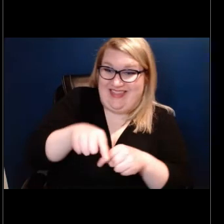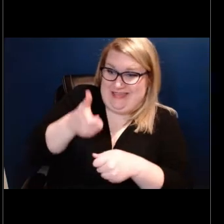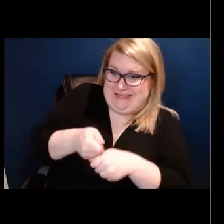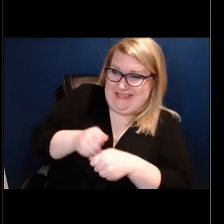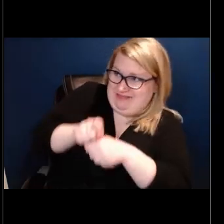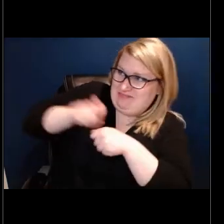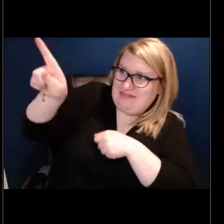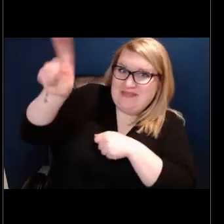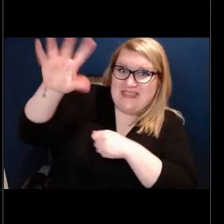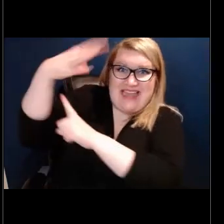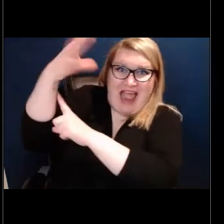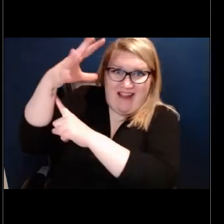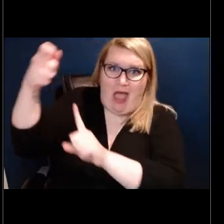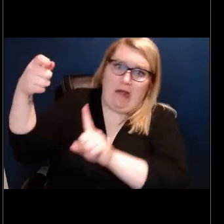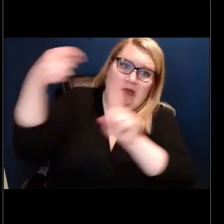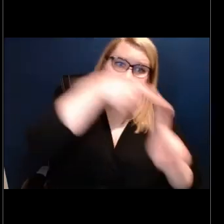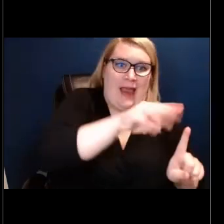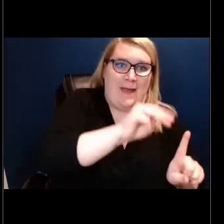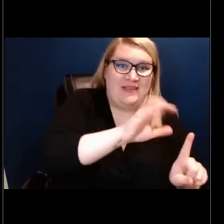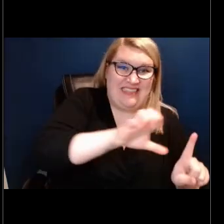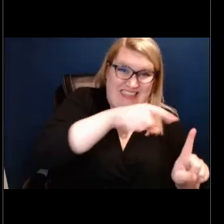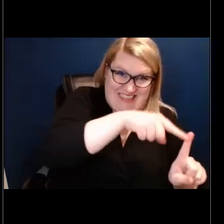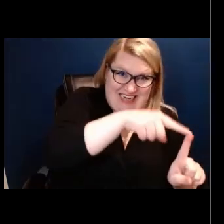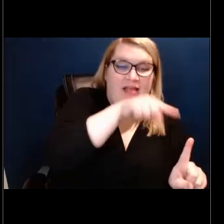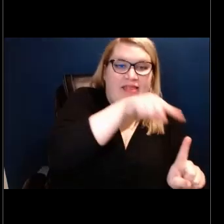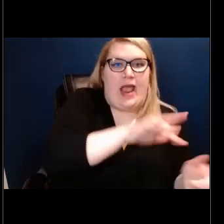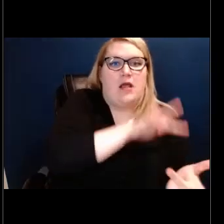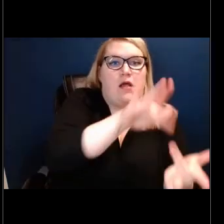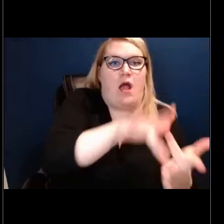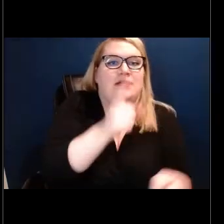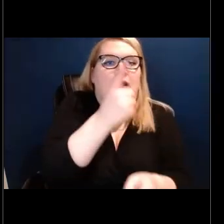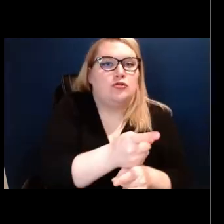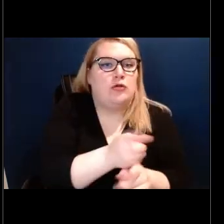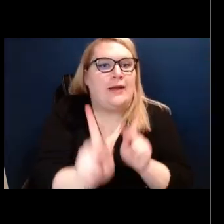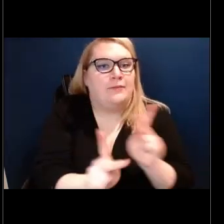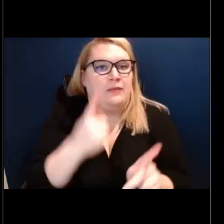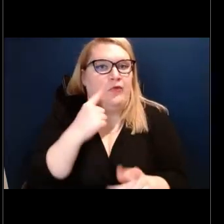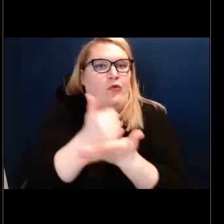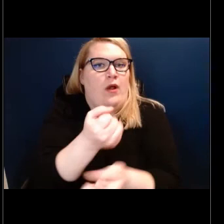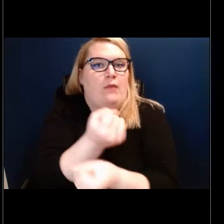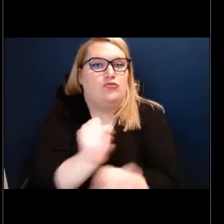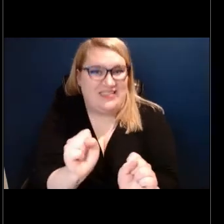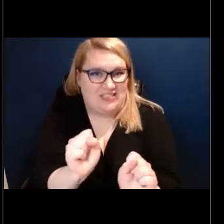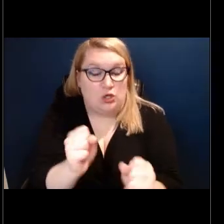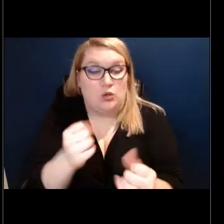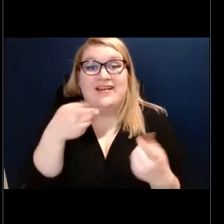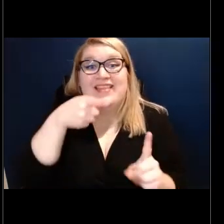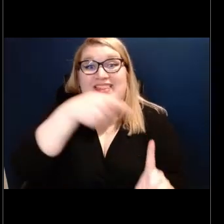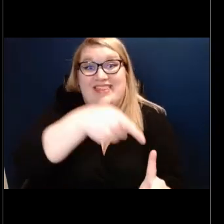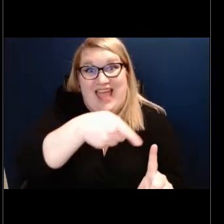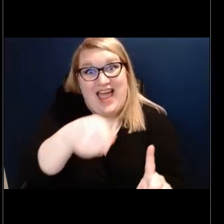and the MCC knew to contact the proper rescue authority. In this case, it was the coast guard in the area.